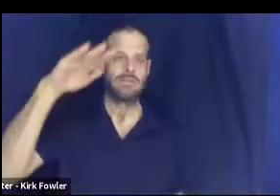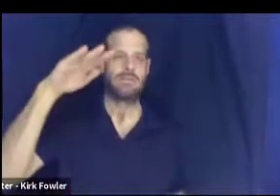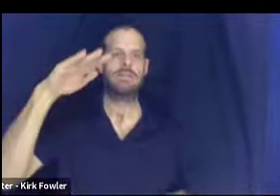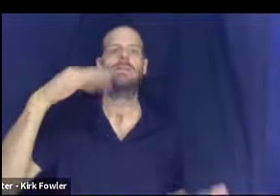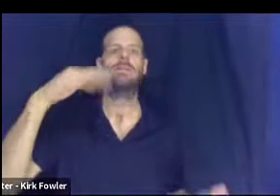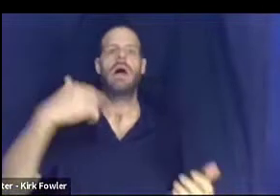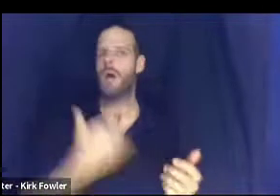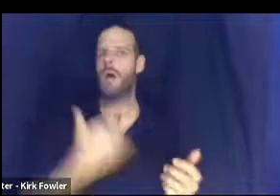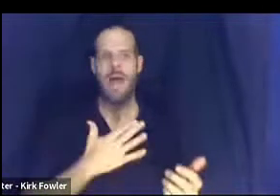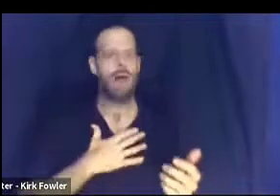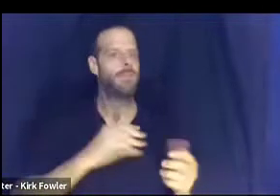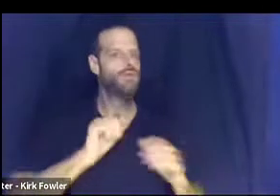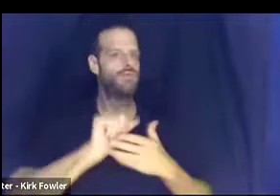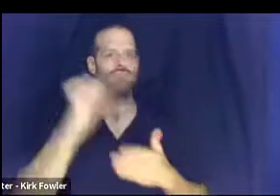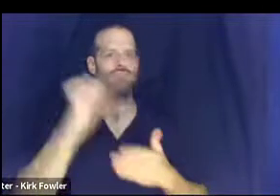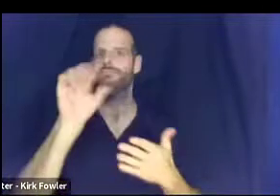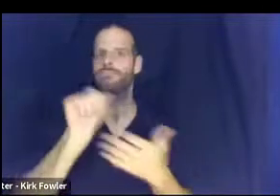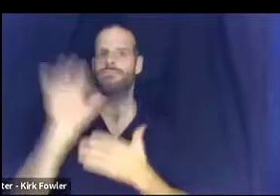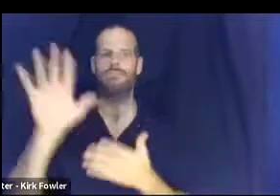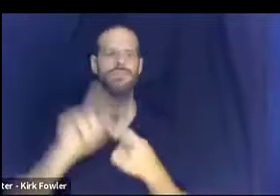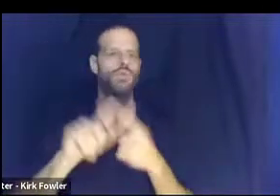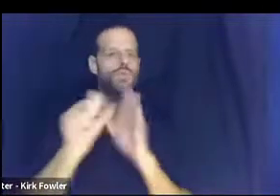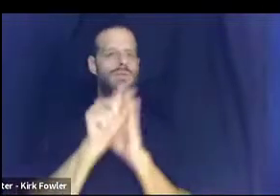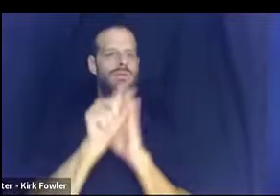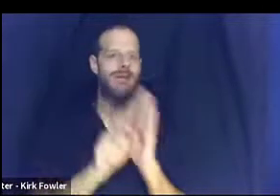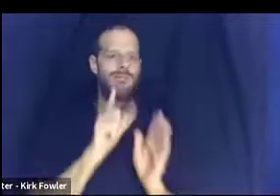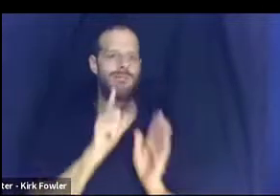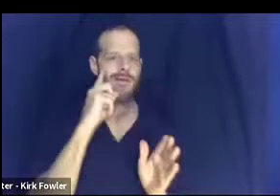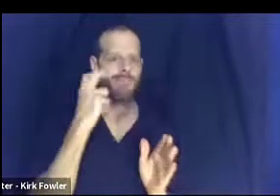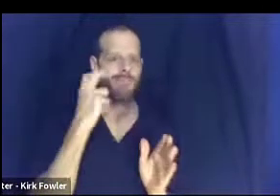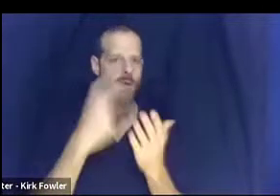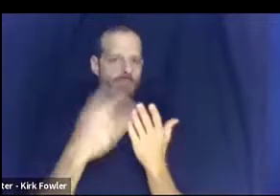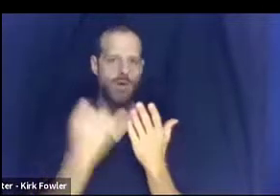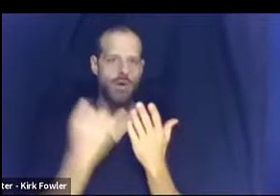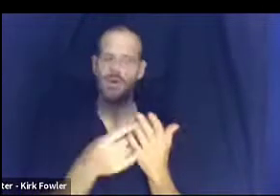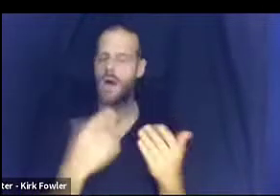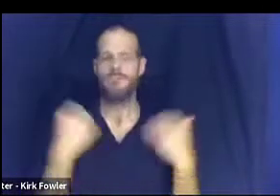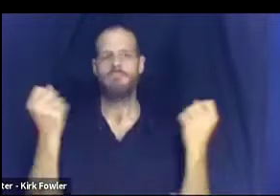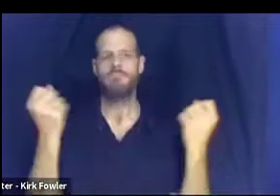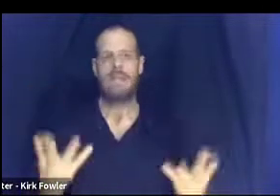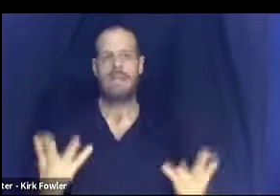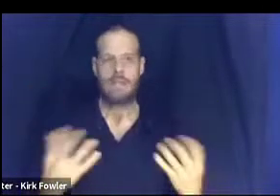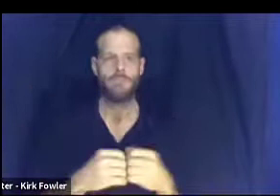to your state deaf blind projects. We have lots and lots of them. But what this is basically,